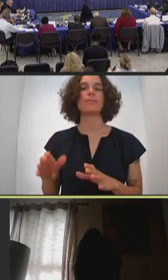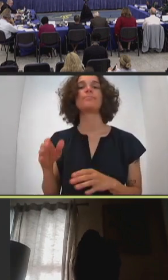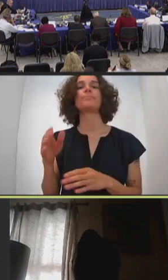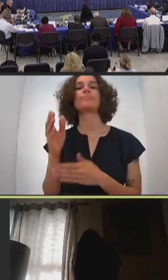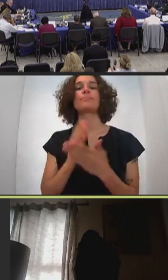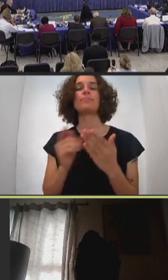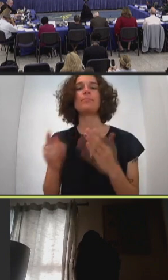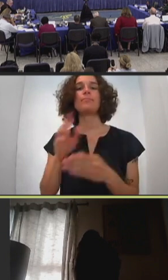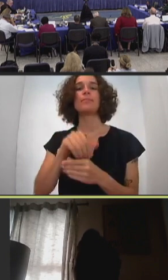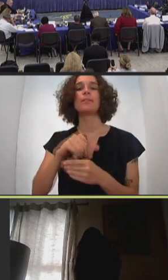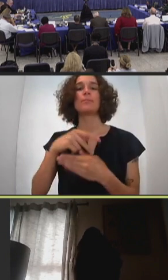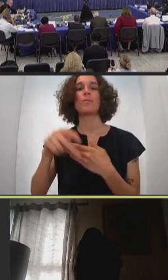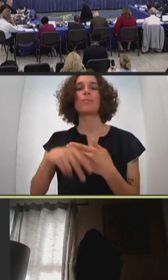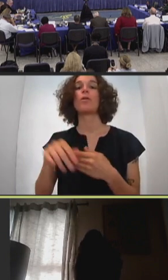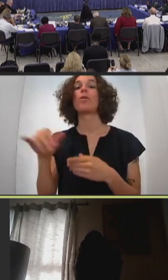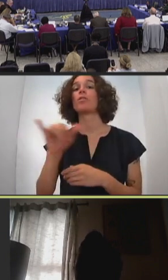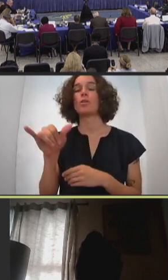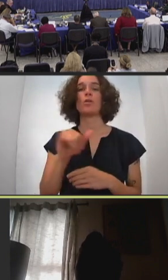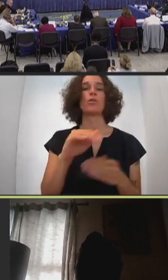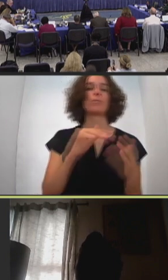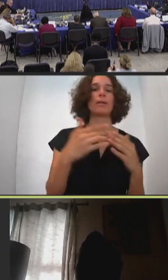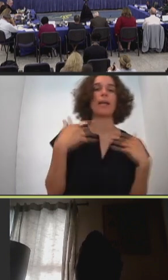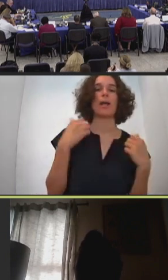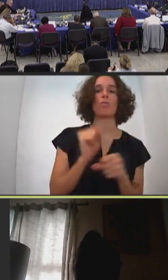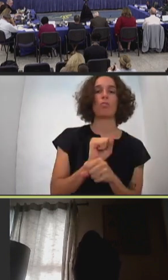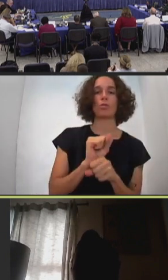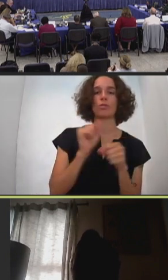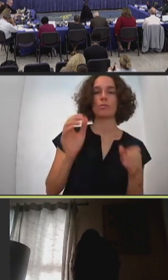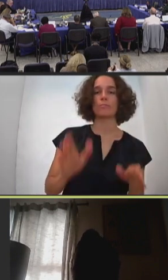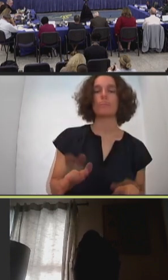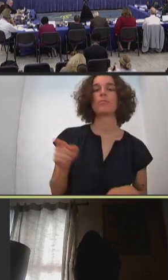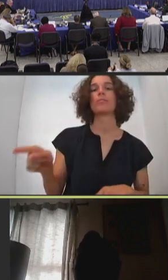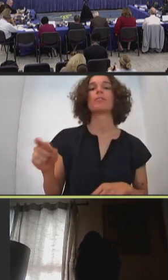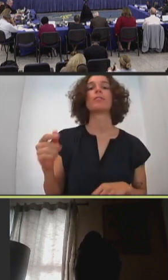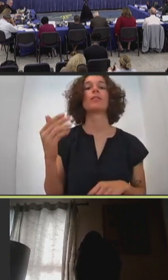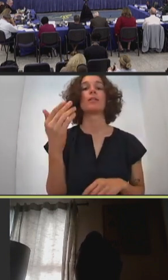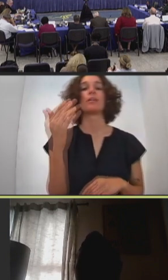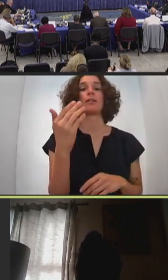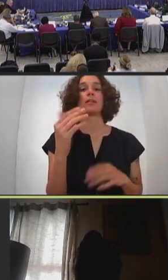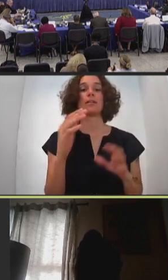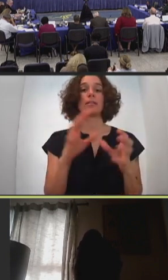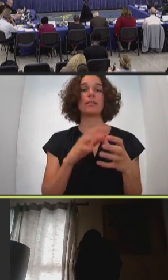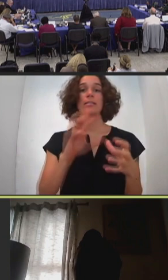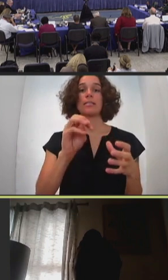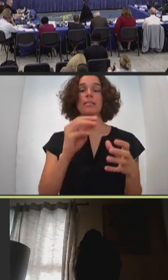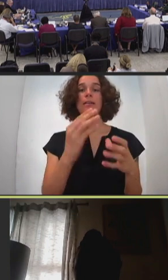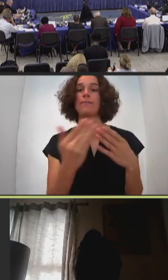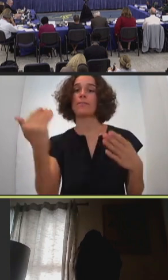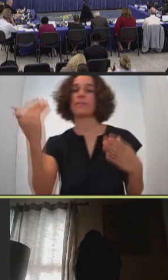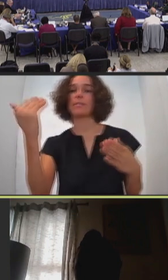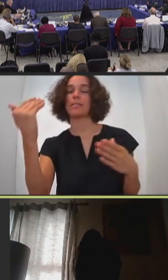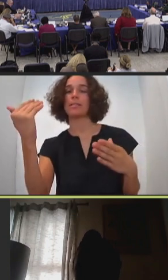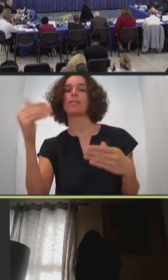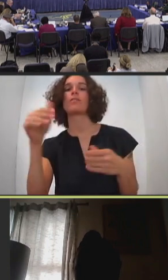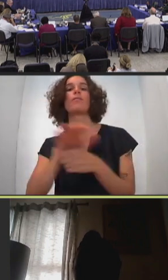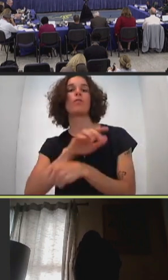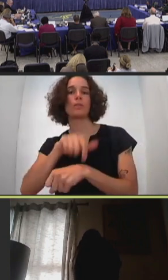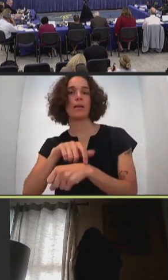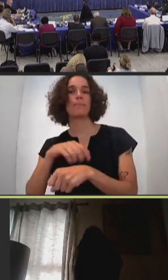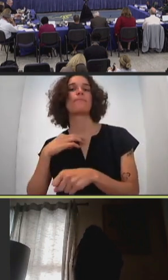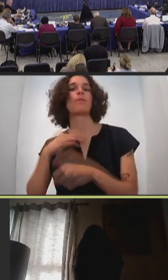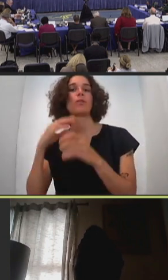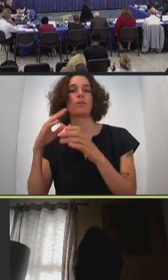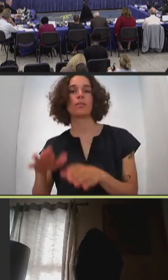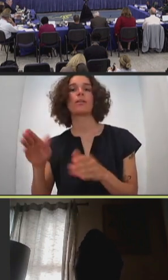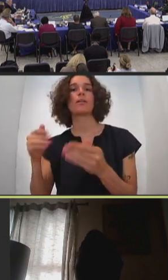are also community health workers. But 15 out of the 60 are full time volunteer providers